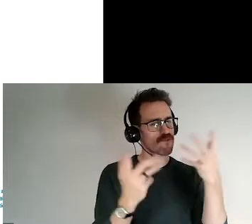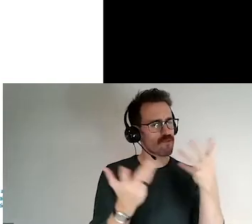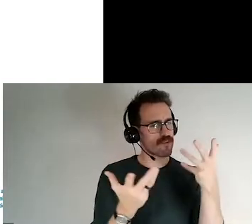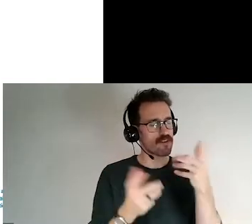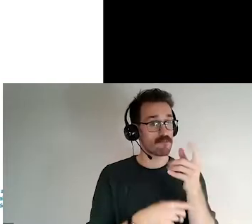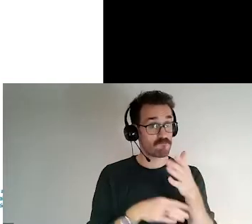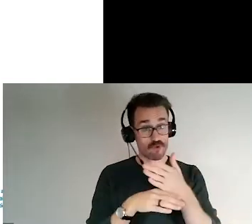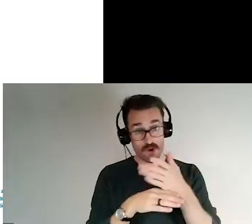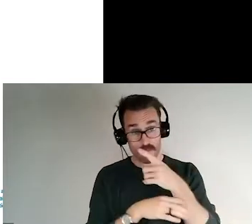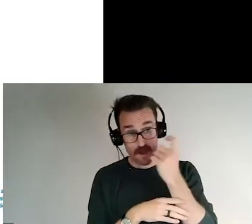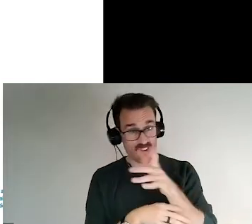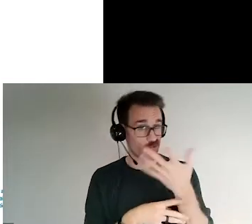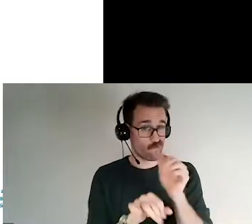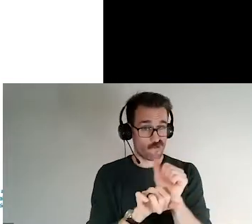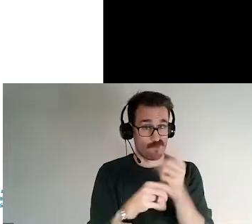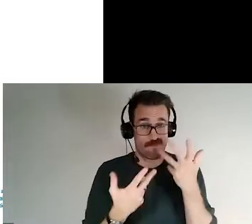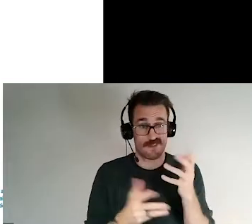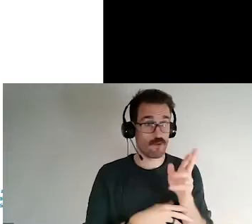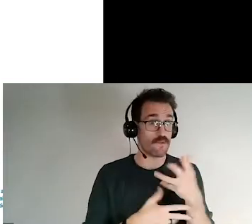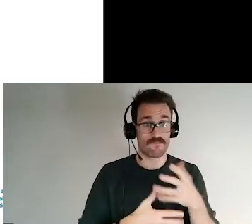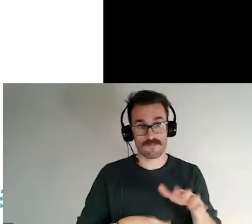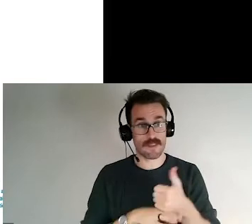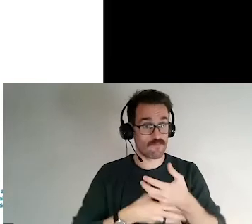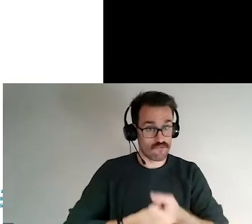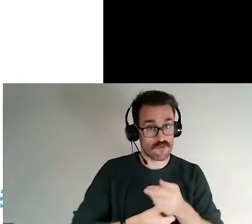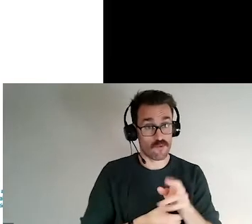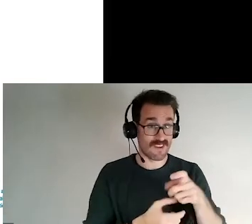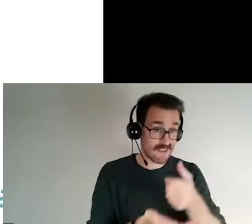you do and you want to build trust or do you need some help? What matters to you? We know people are